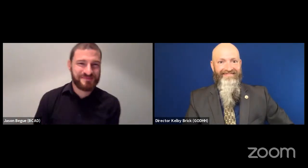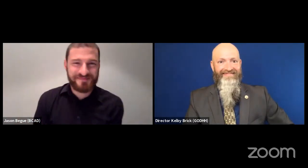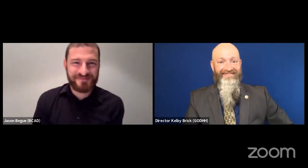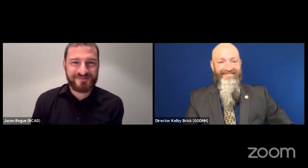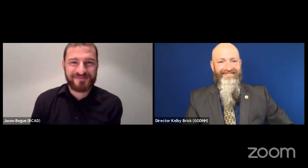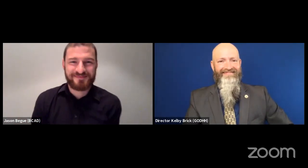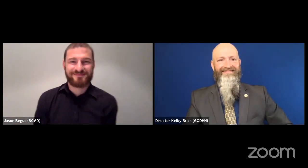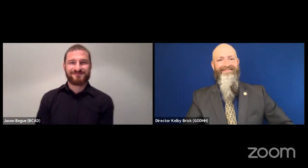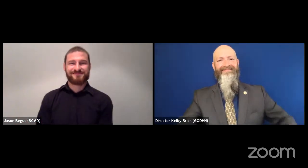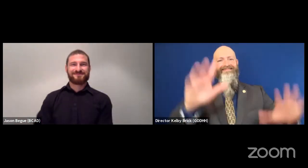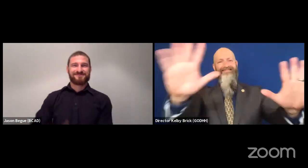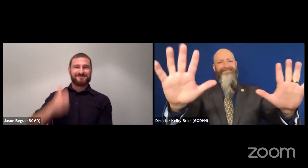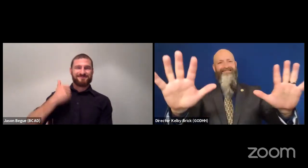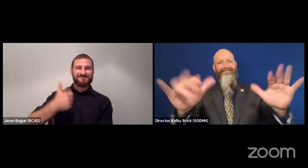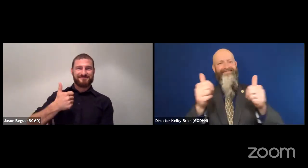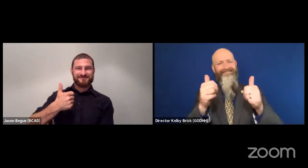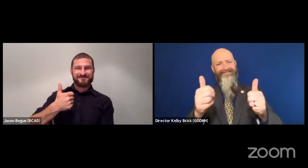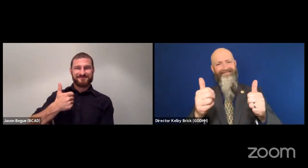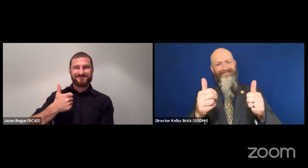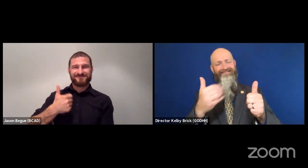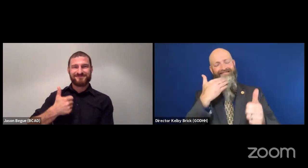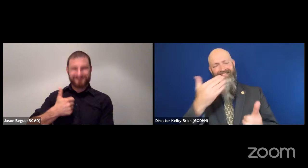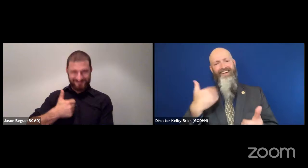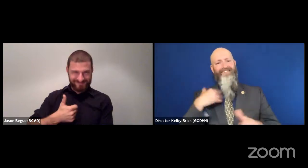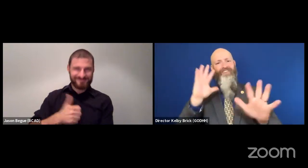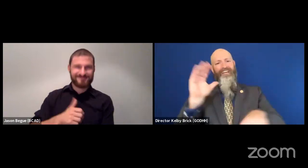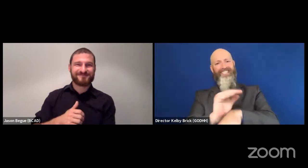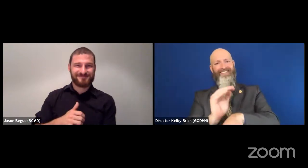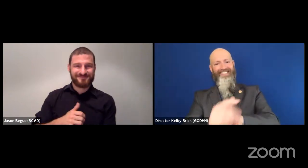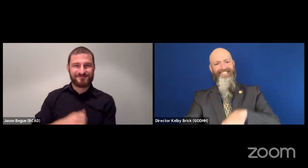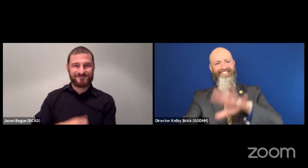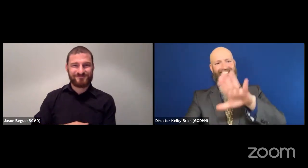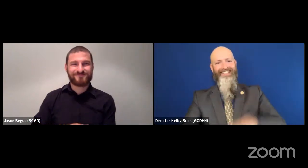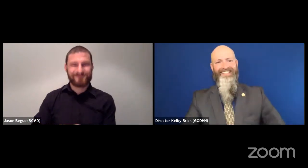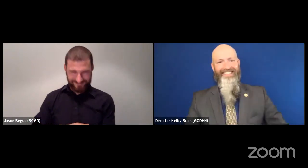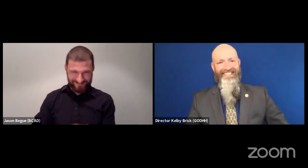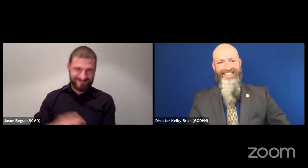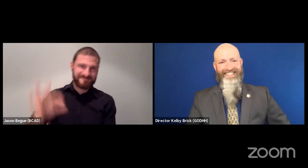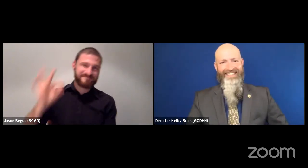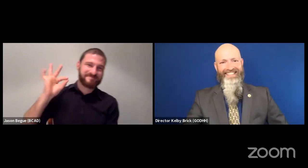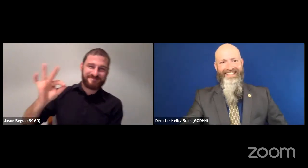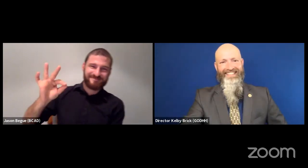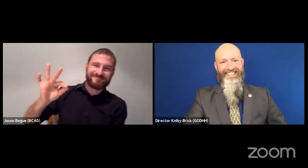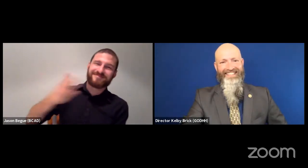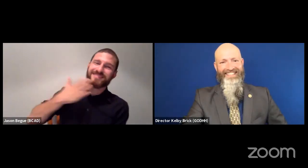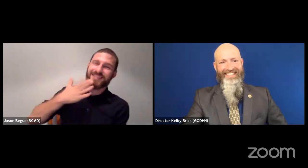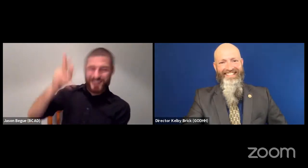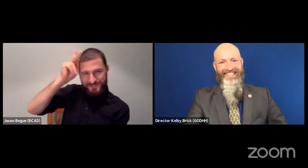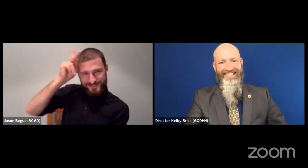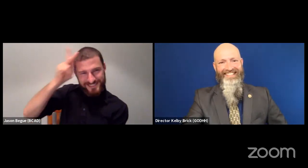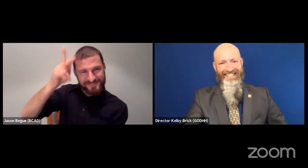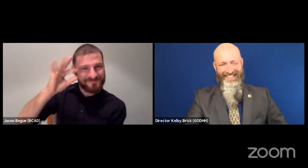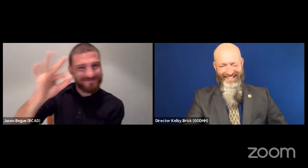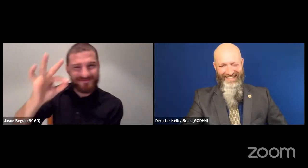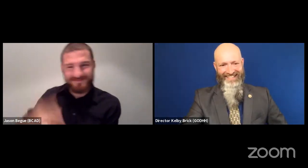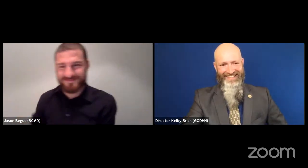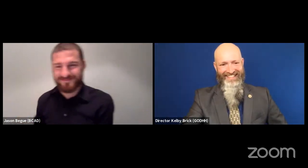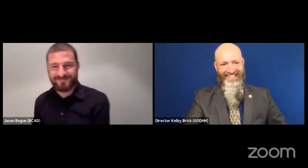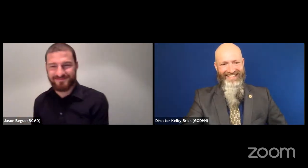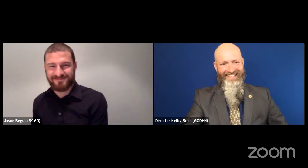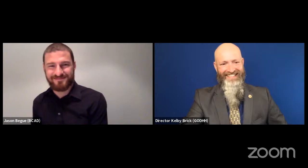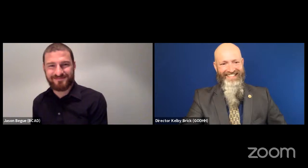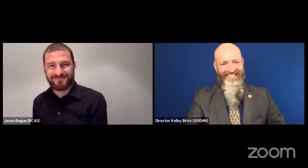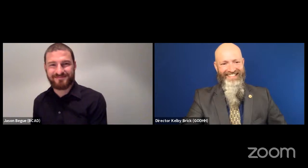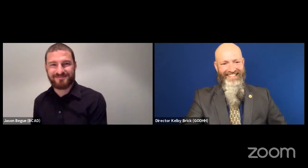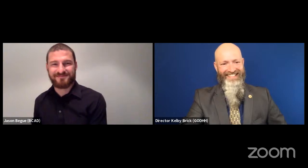I'll share those thanks. Thank you. Thank you, Director Brick. Take care.